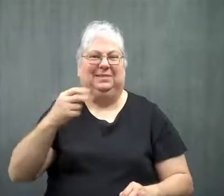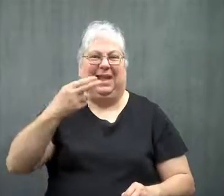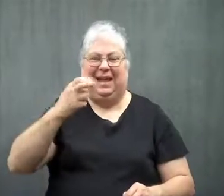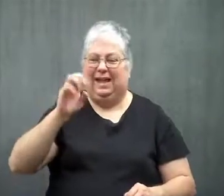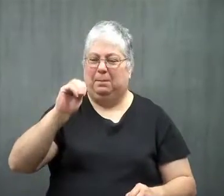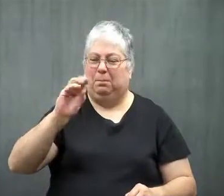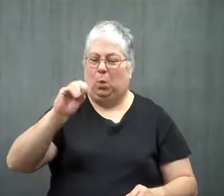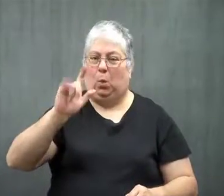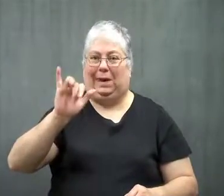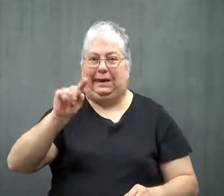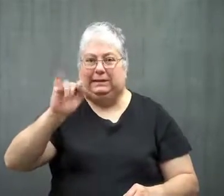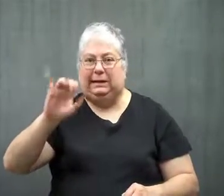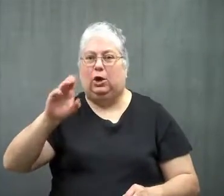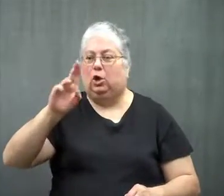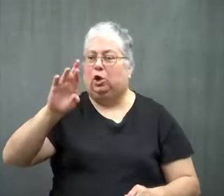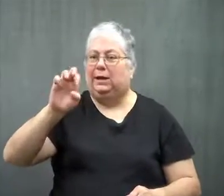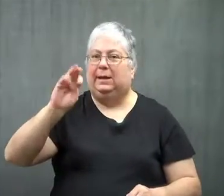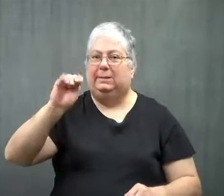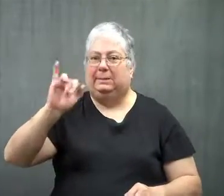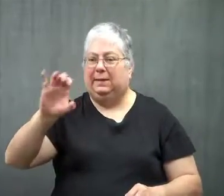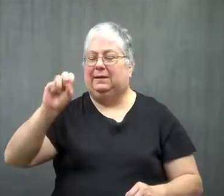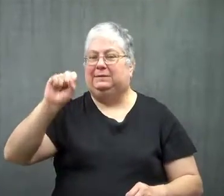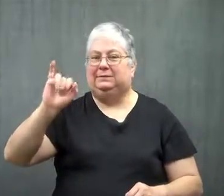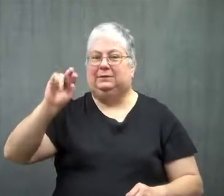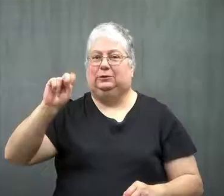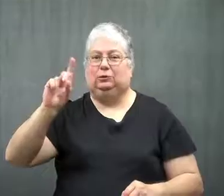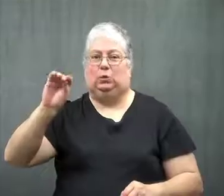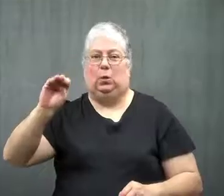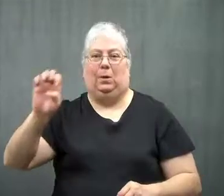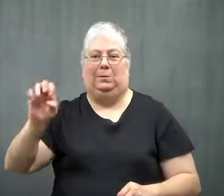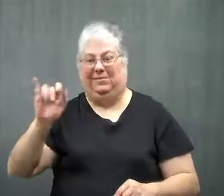which is hemolytic uremic syndrome.